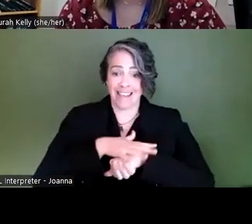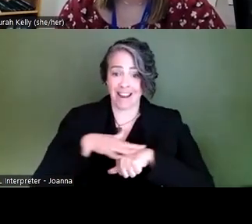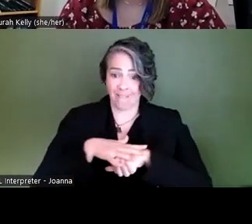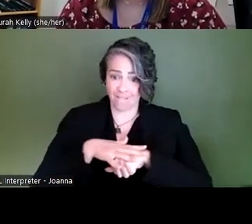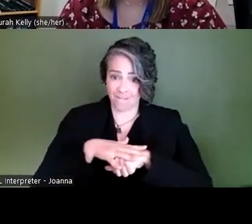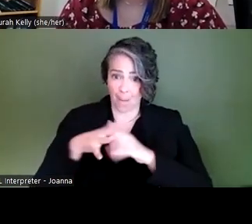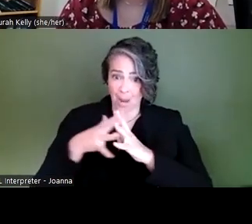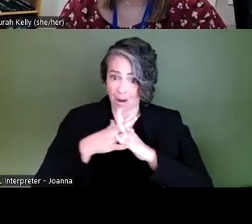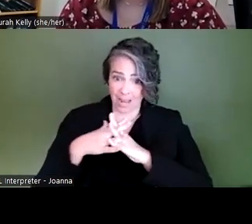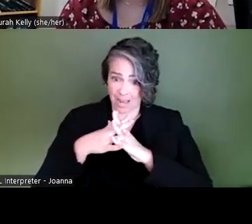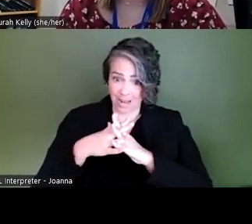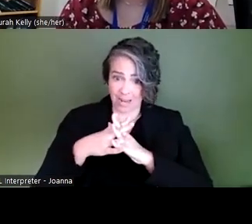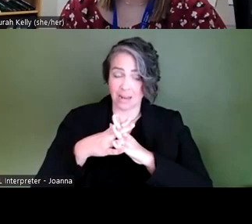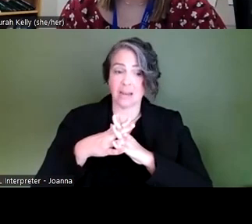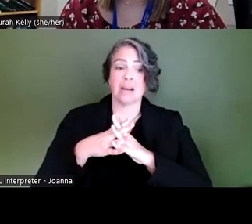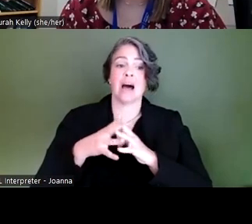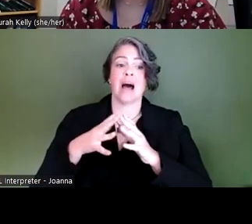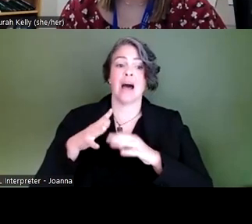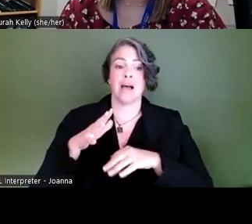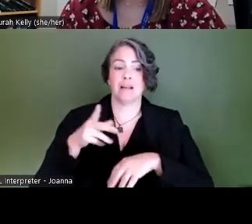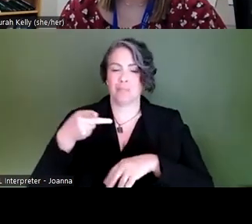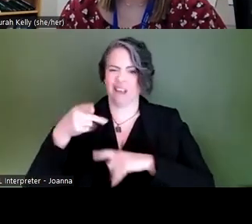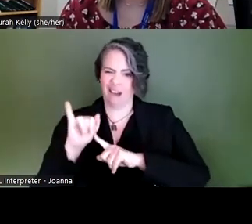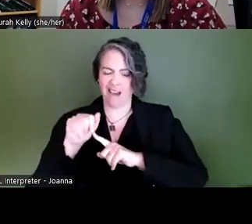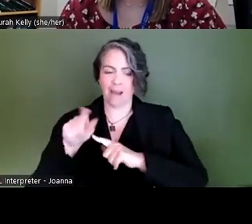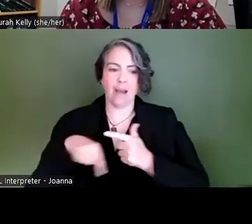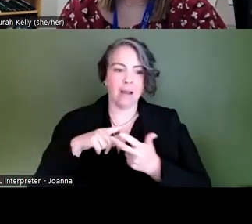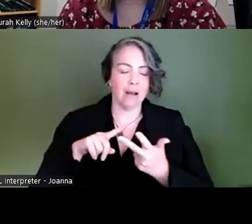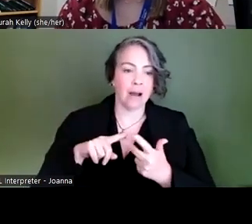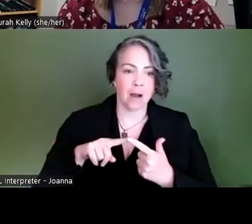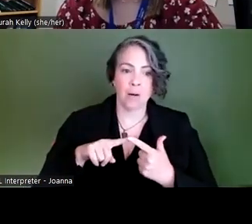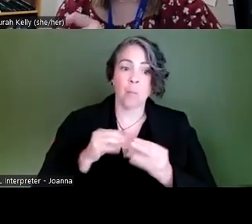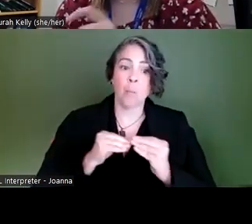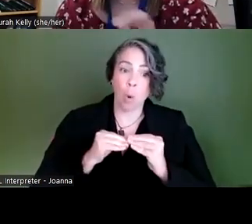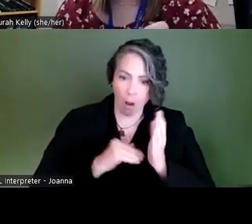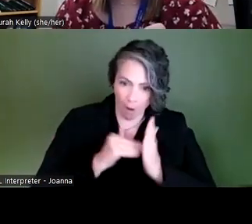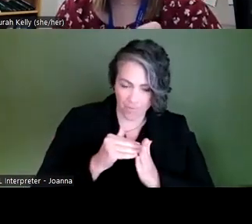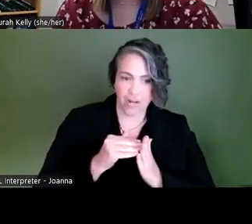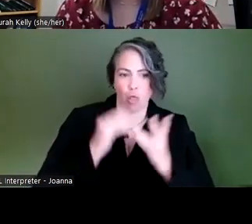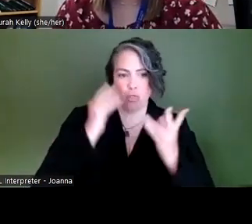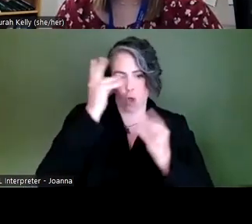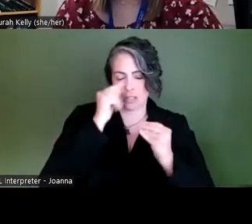of thoughts of suicide and cannabis use disorder. And then the numbers aren't shown here,